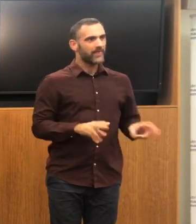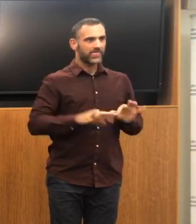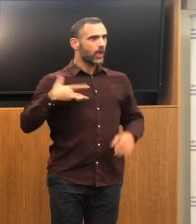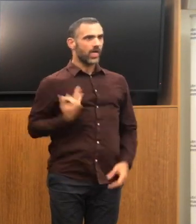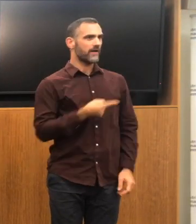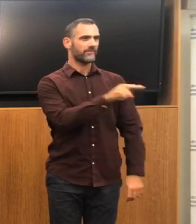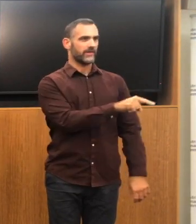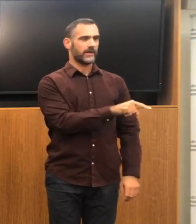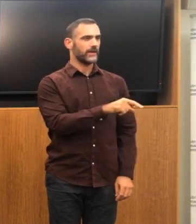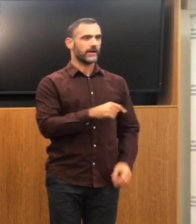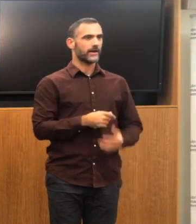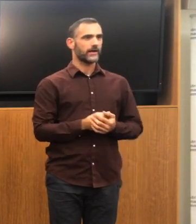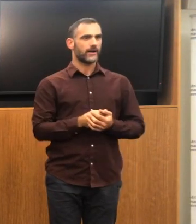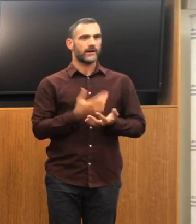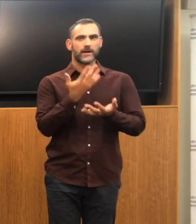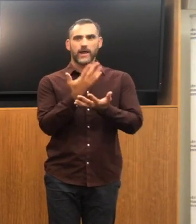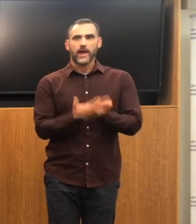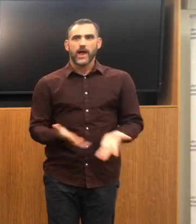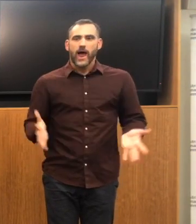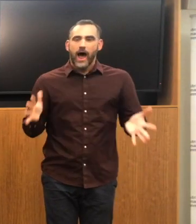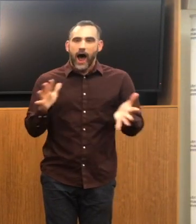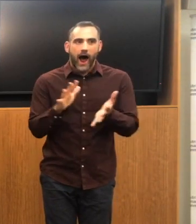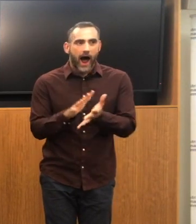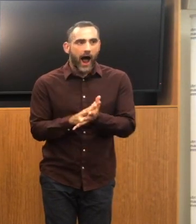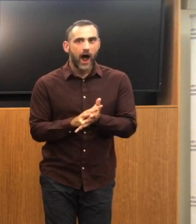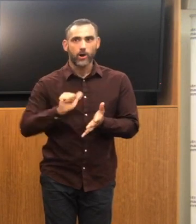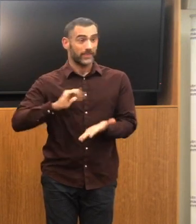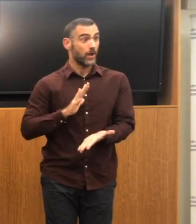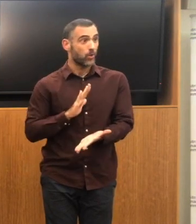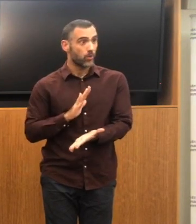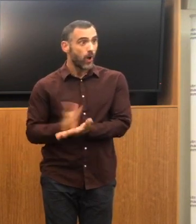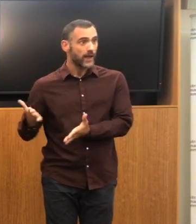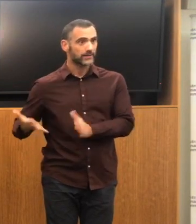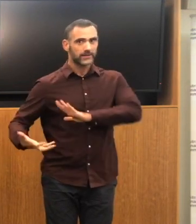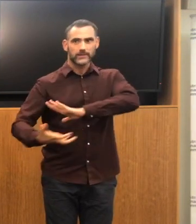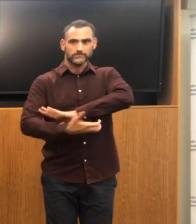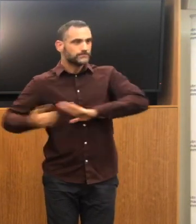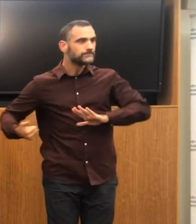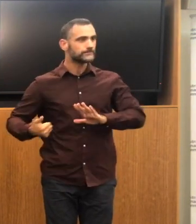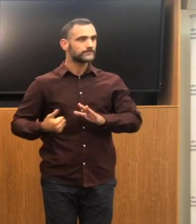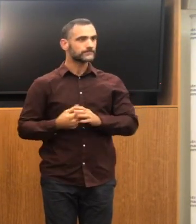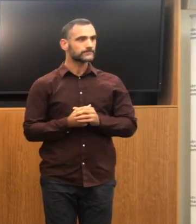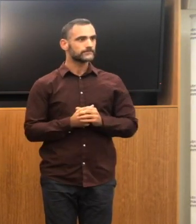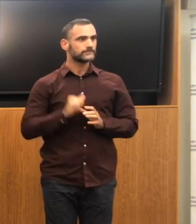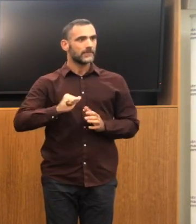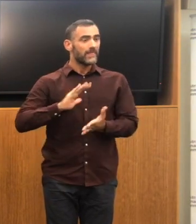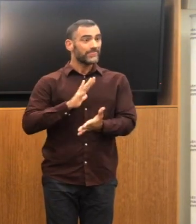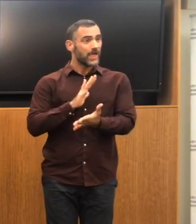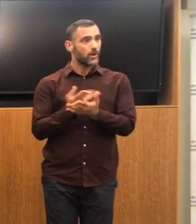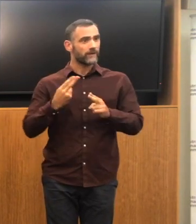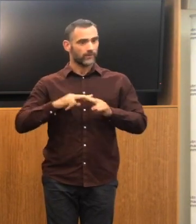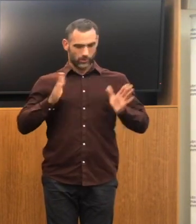How could you take away their rights, their right to be a human?